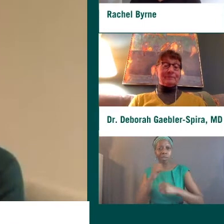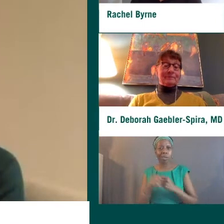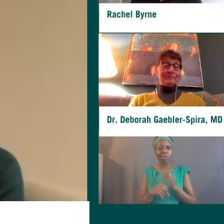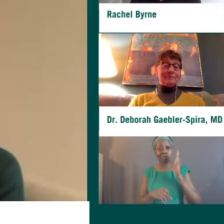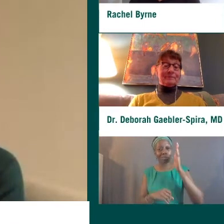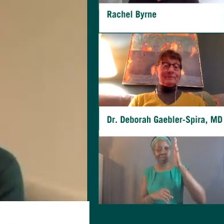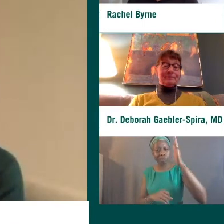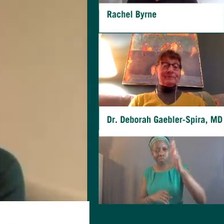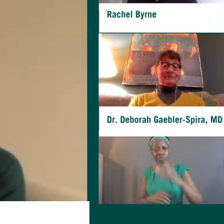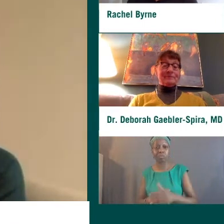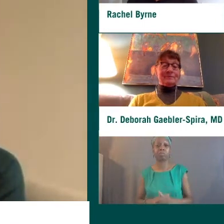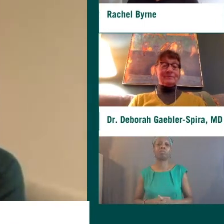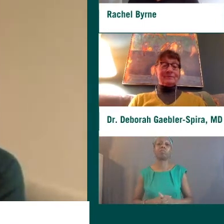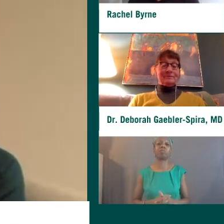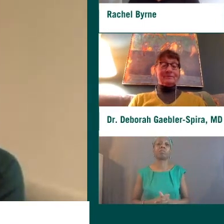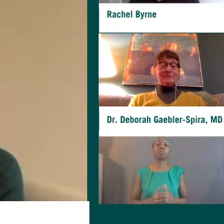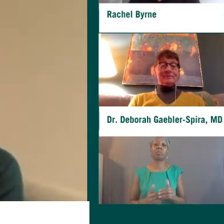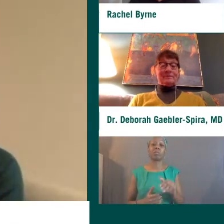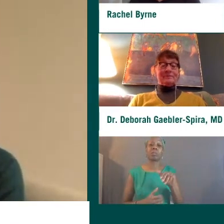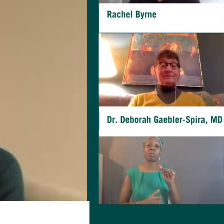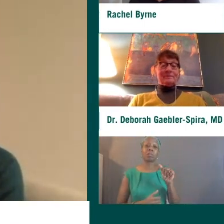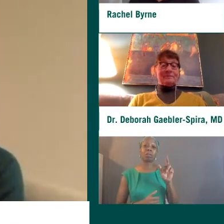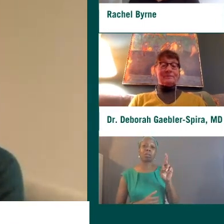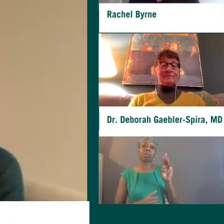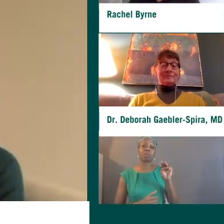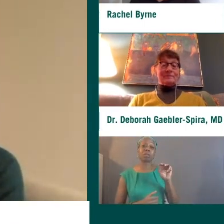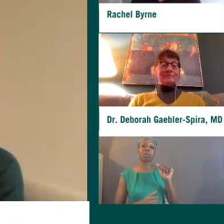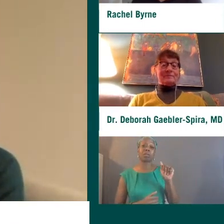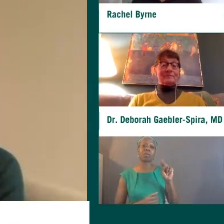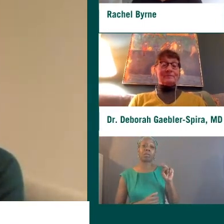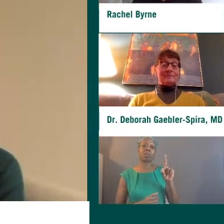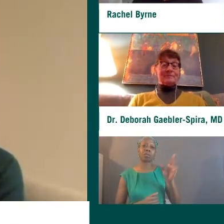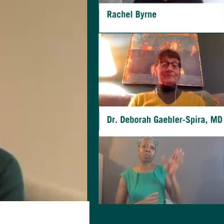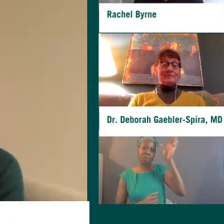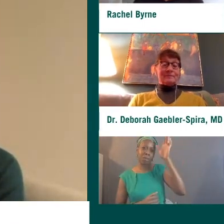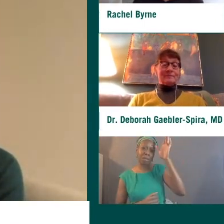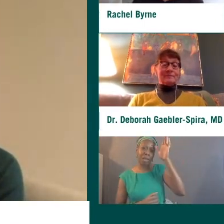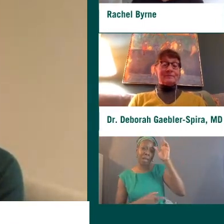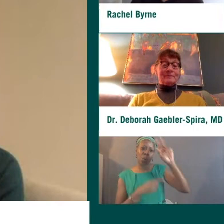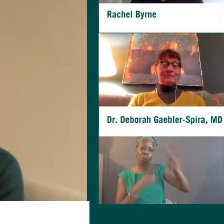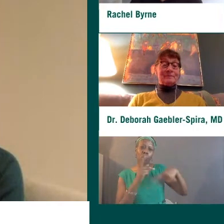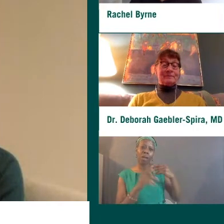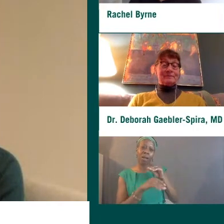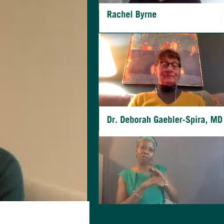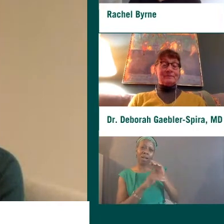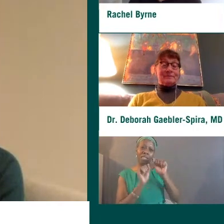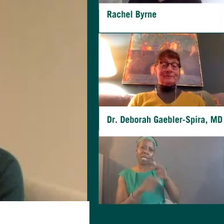Ahmand, what advice would you give to a family who's maybe early on in their CP journey